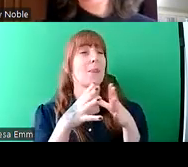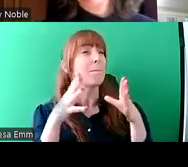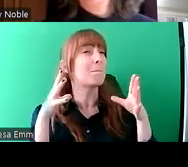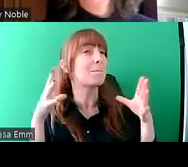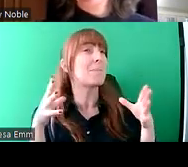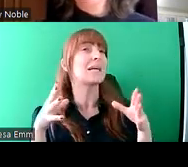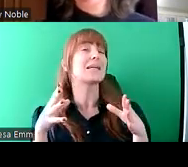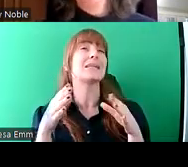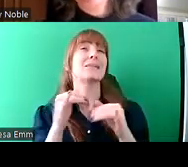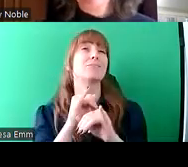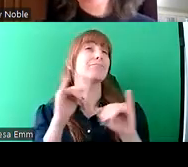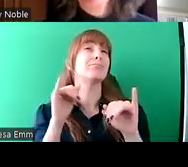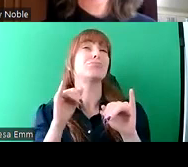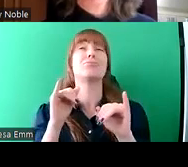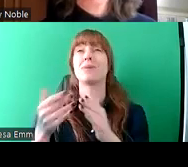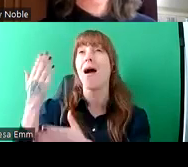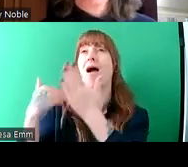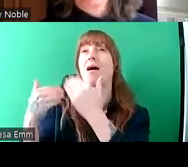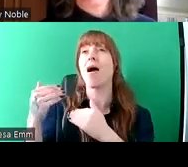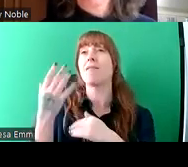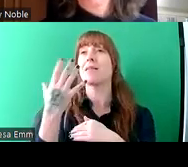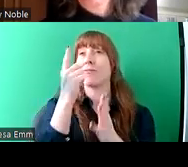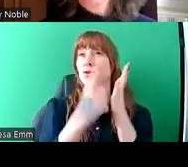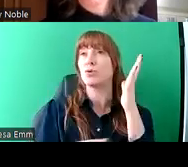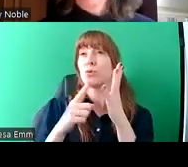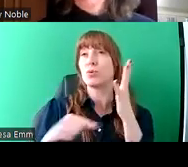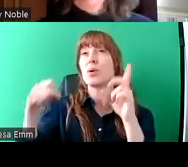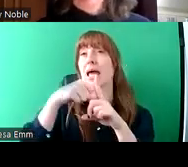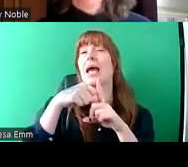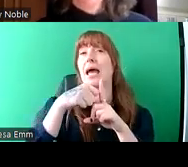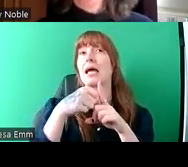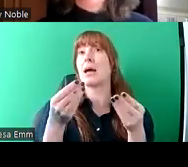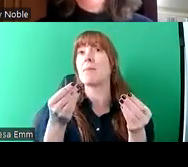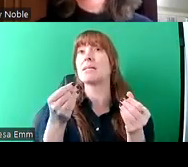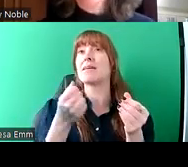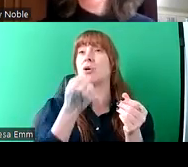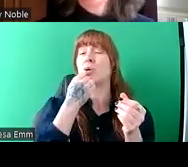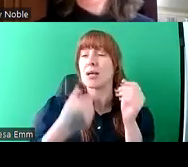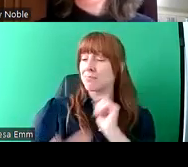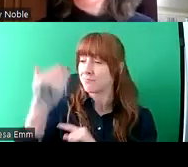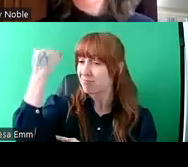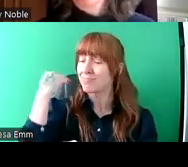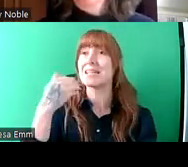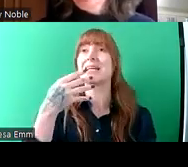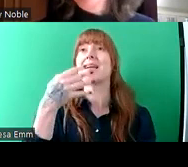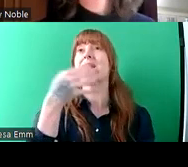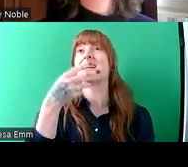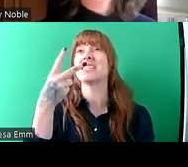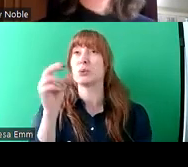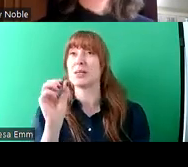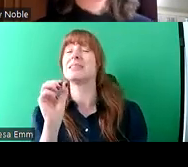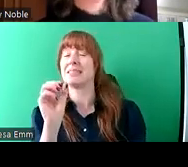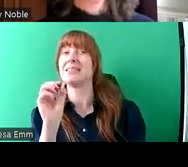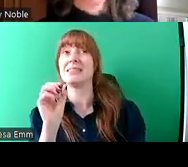archives in the UK. The material dates back to the '20s but, like most of our collections, it's